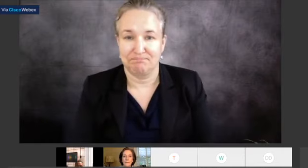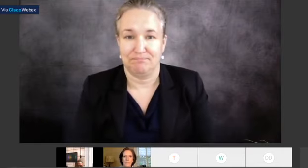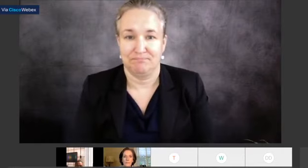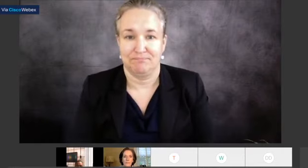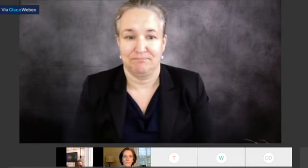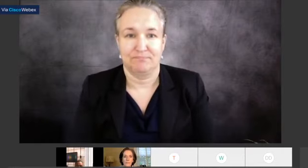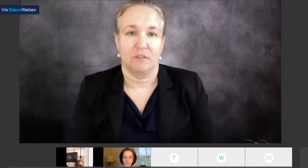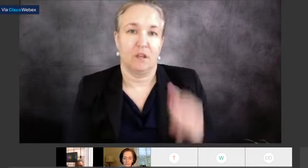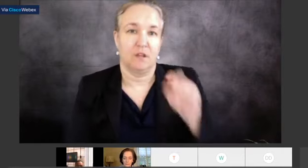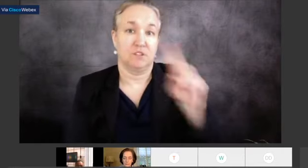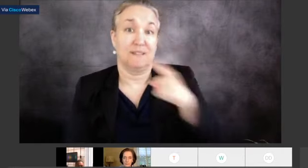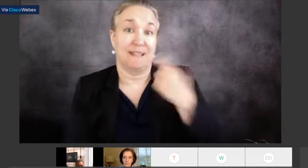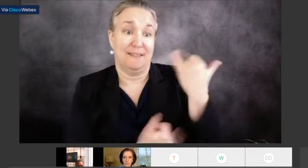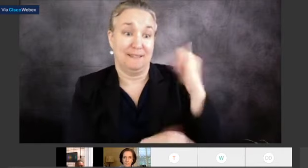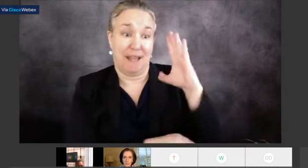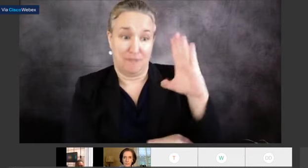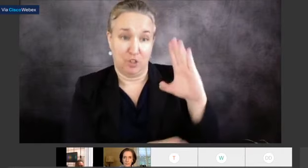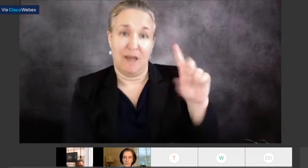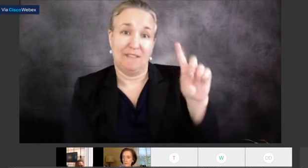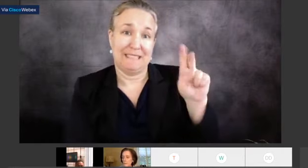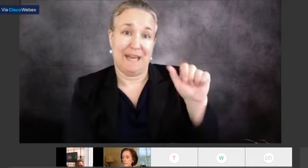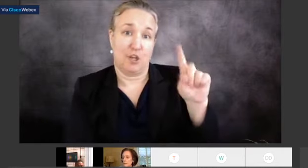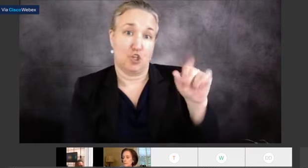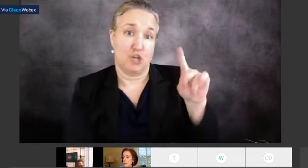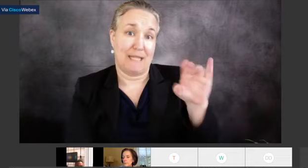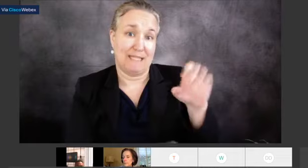[Staff] this afternoon we're joined by Deanna Durante from NBC 10.